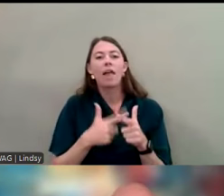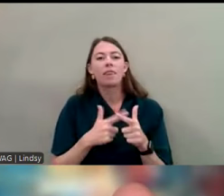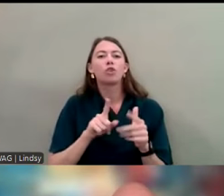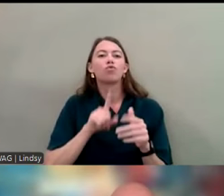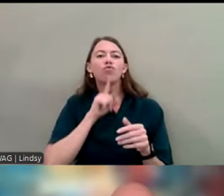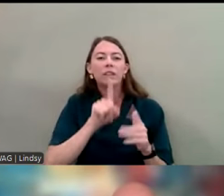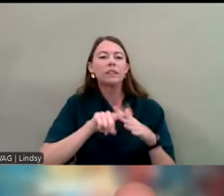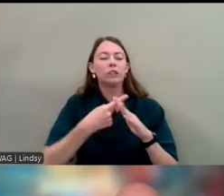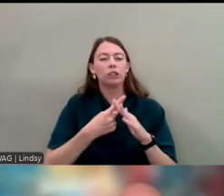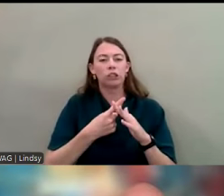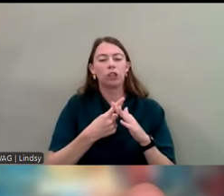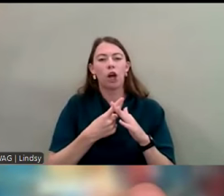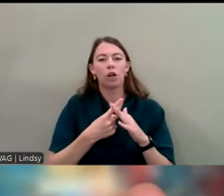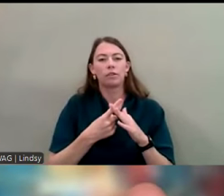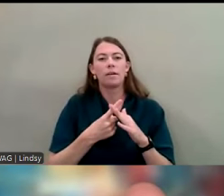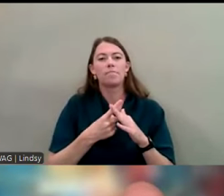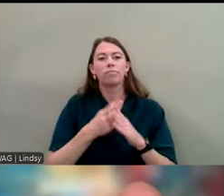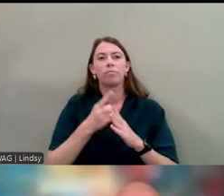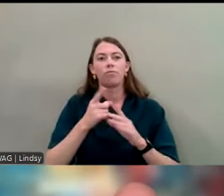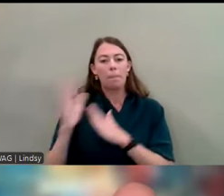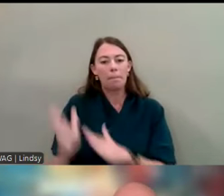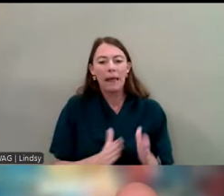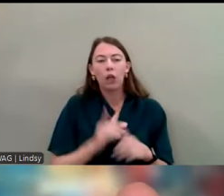you know, what needs to be done by design, what needs to be done by the content team,